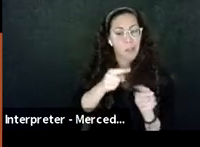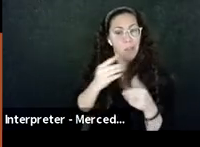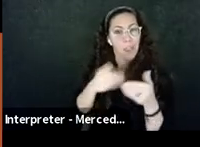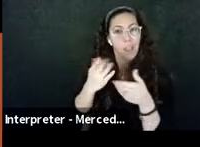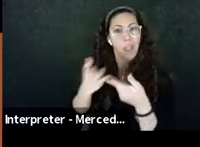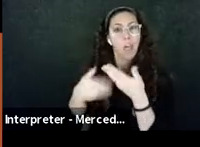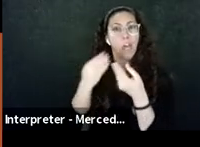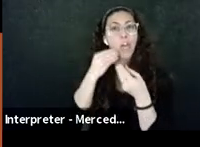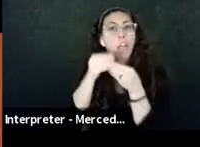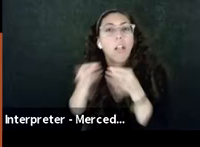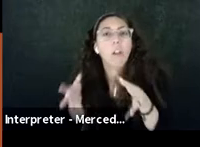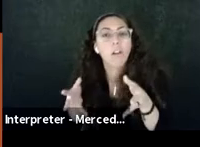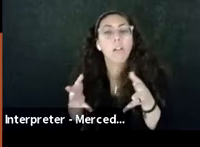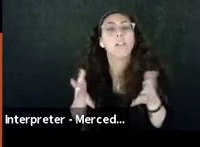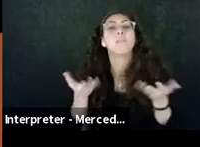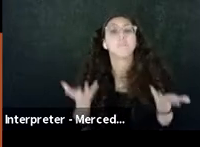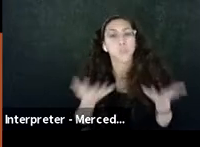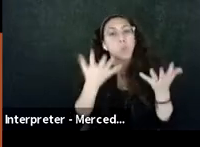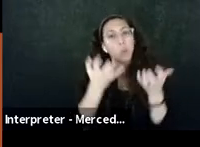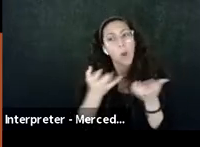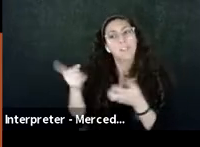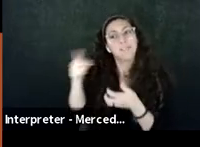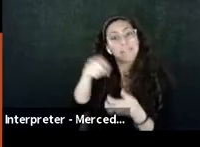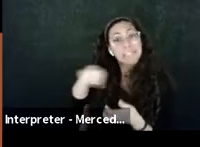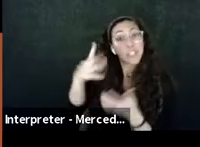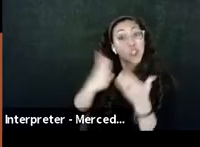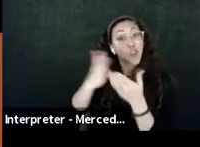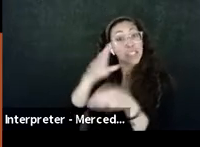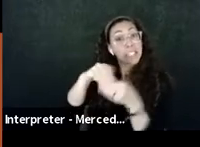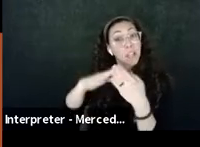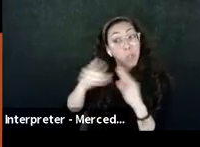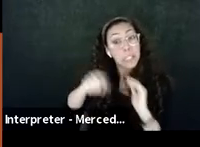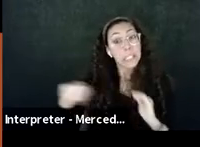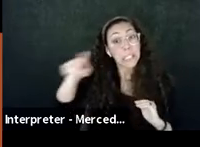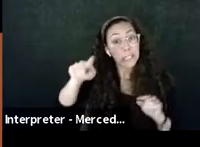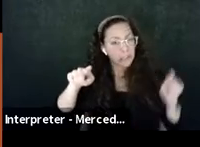Natalie Chavez: To link these students to the supportive services that might be contributing to their homeless situation, meaning